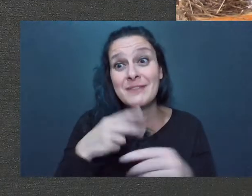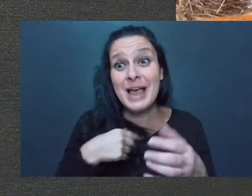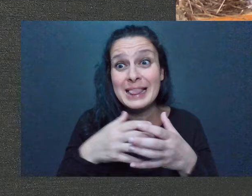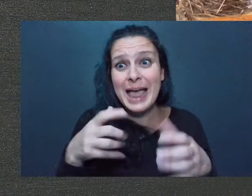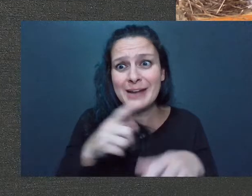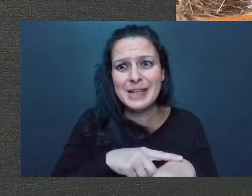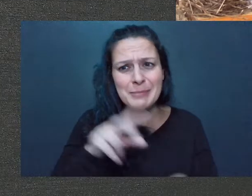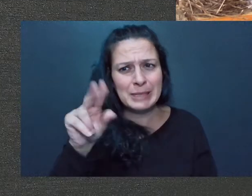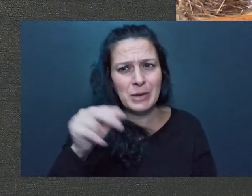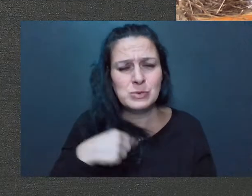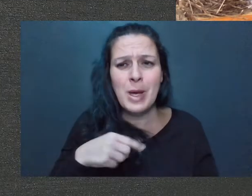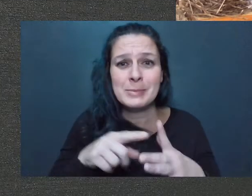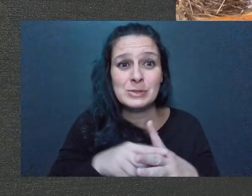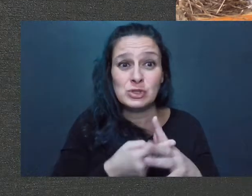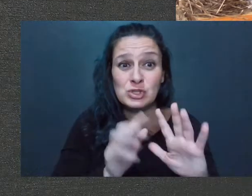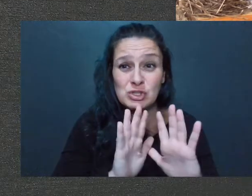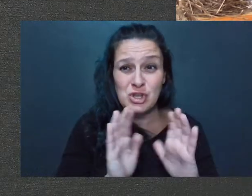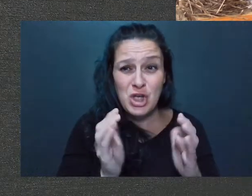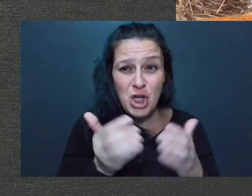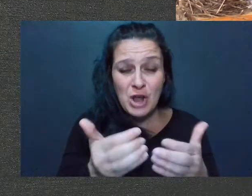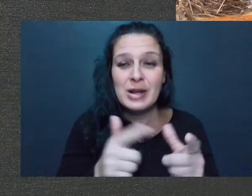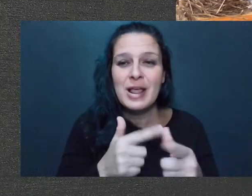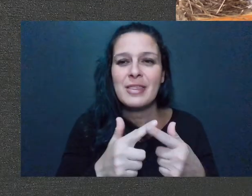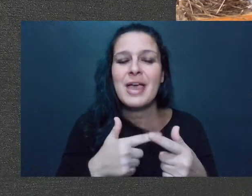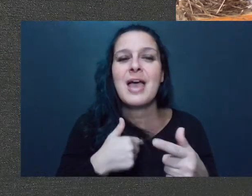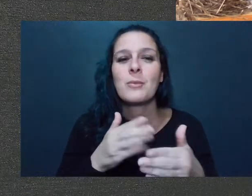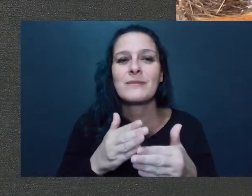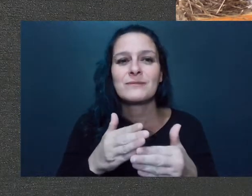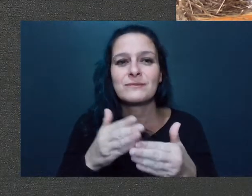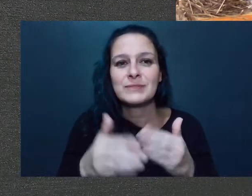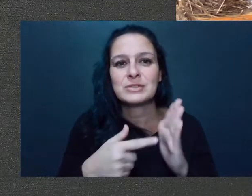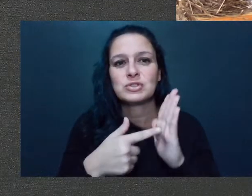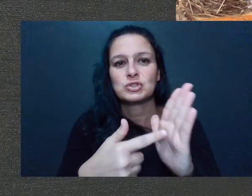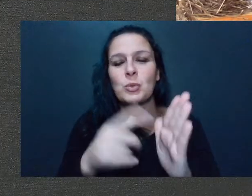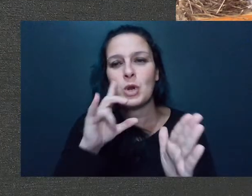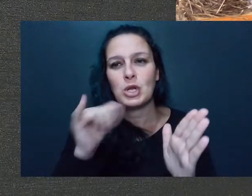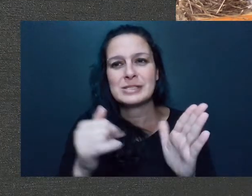so I'm going to start it and show you what it looks like.